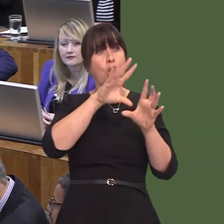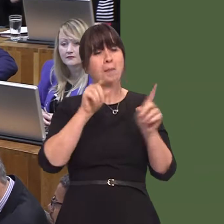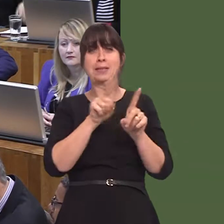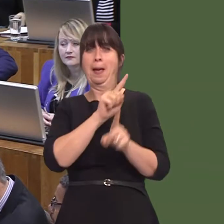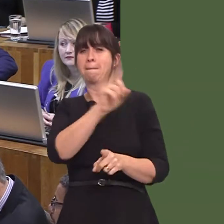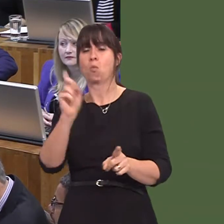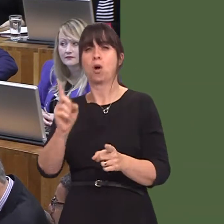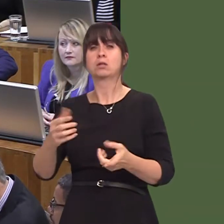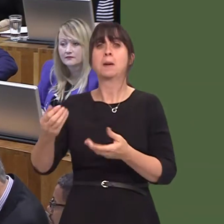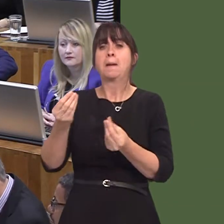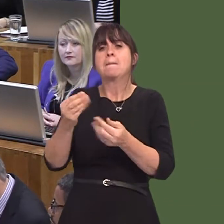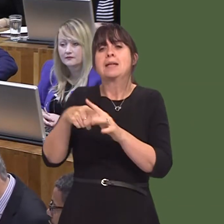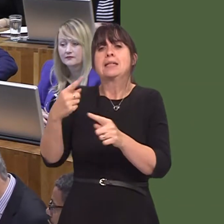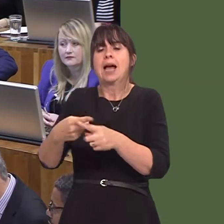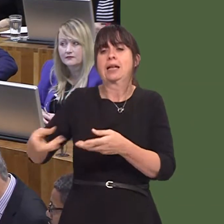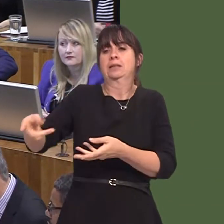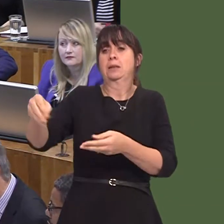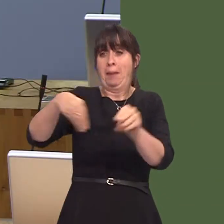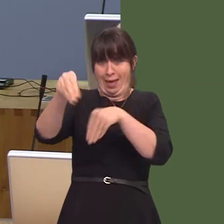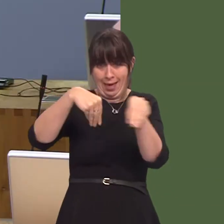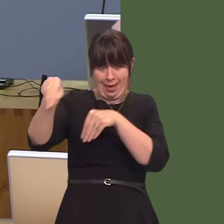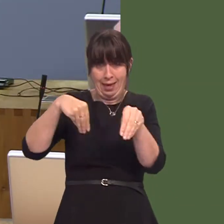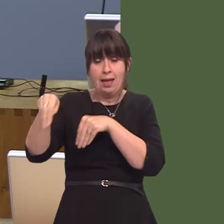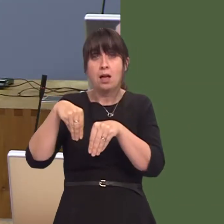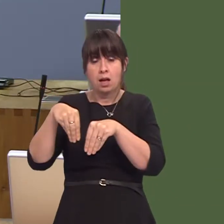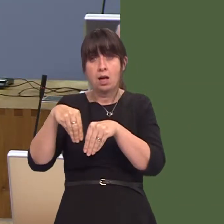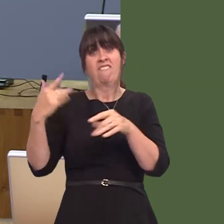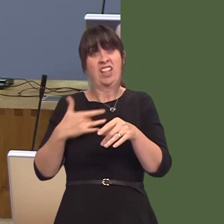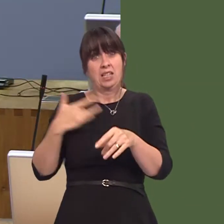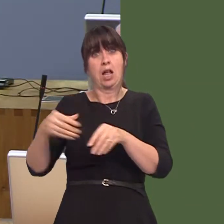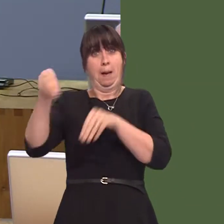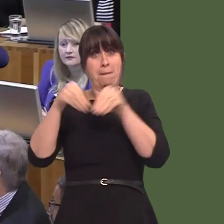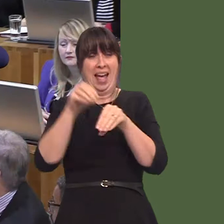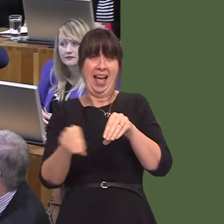businesses. It generates the infrastructure for tourism so that visitors contribute more, rather than